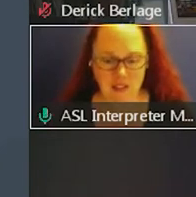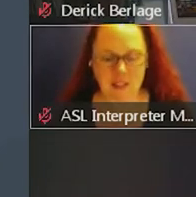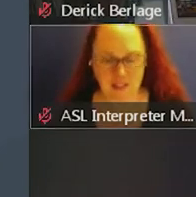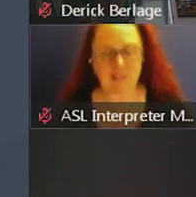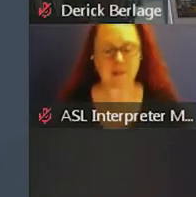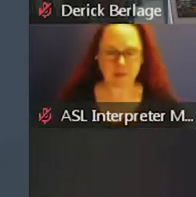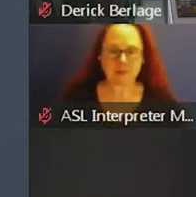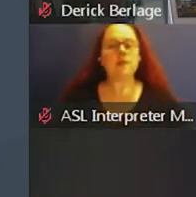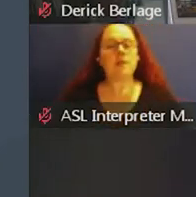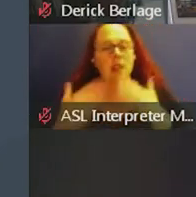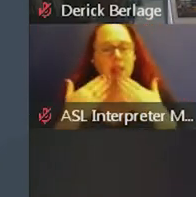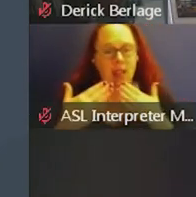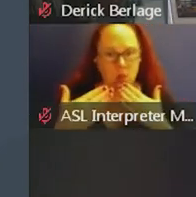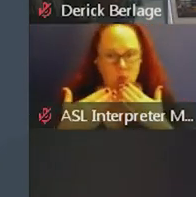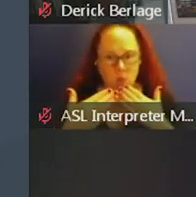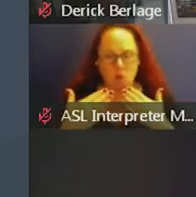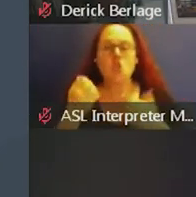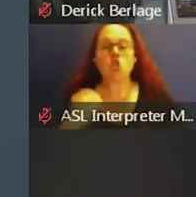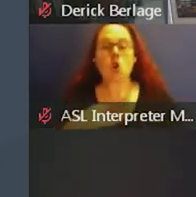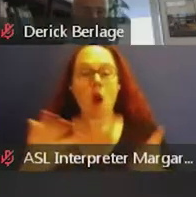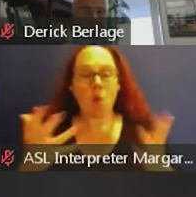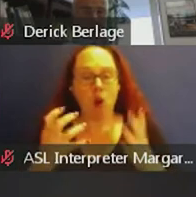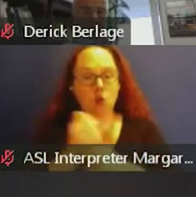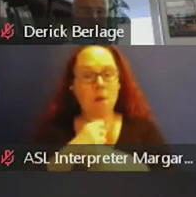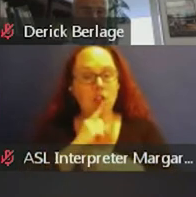so I wanted to make sure that everyone knows we do have a